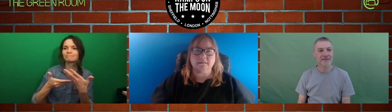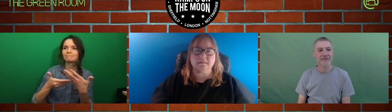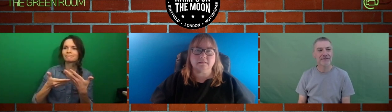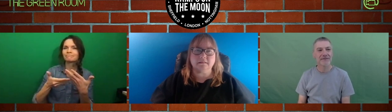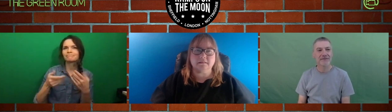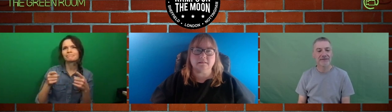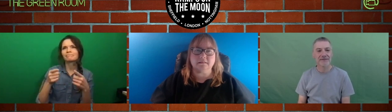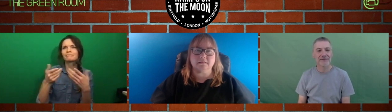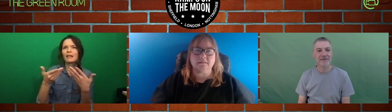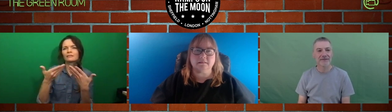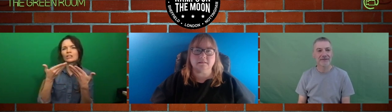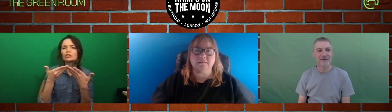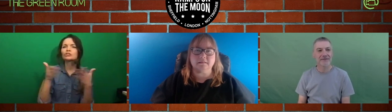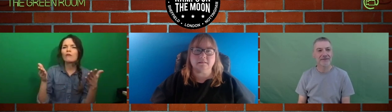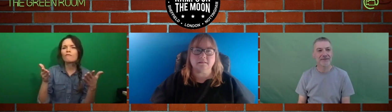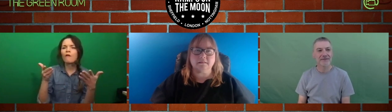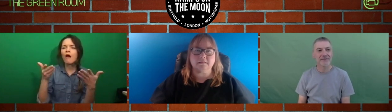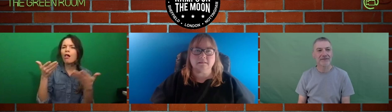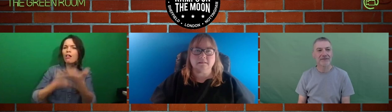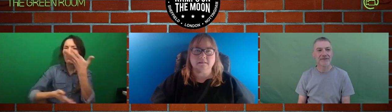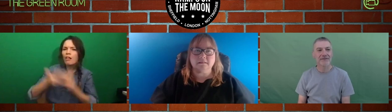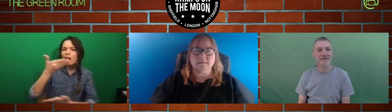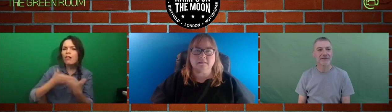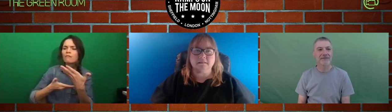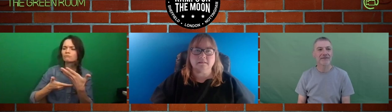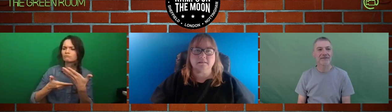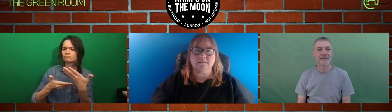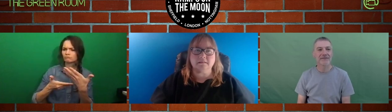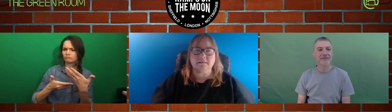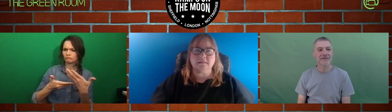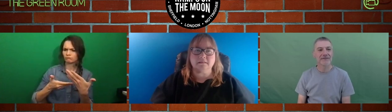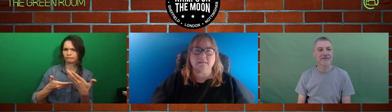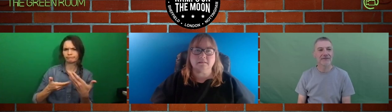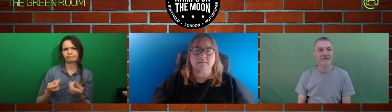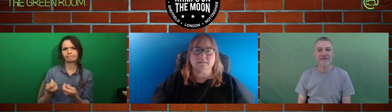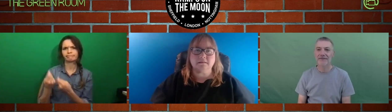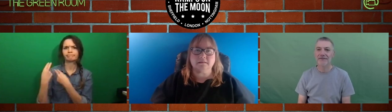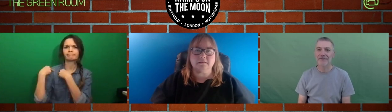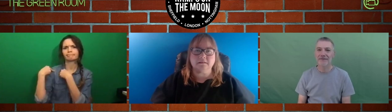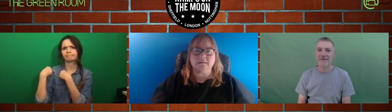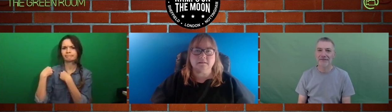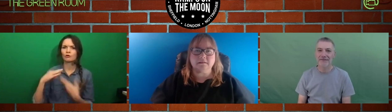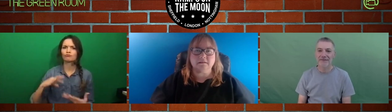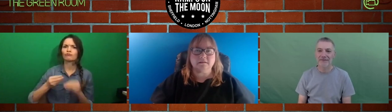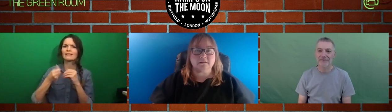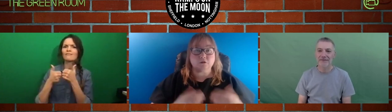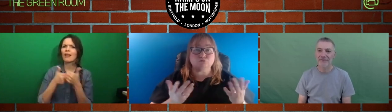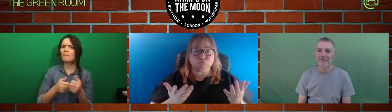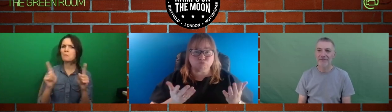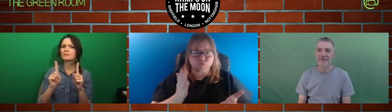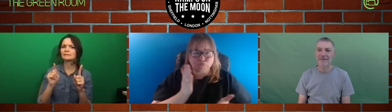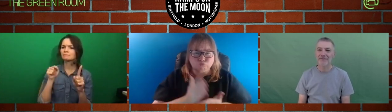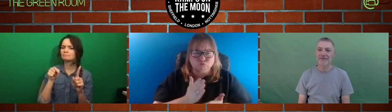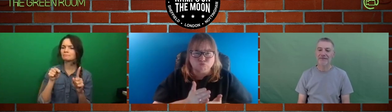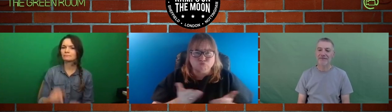general terms the role of a creative enabler? Yeah absolutely. So I've done this kind